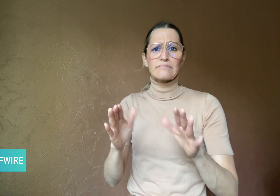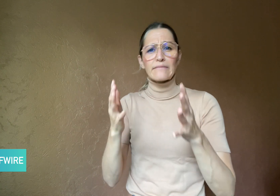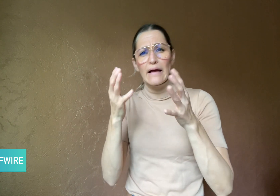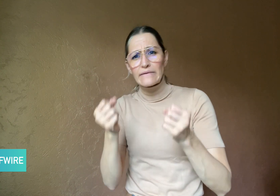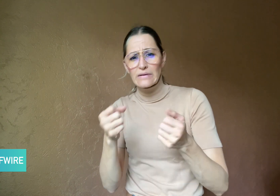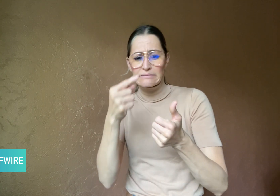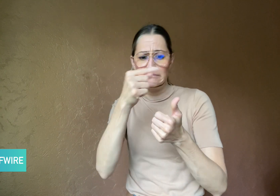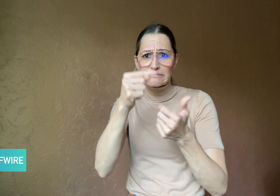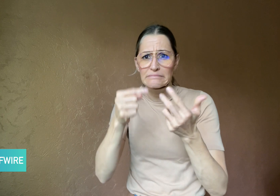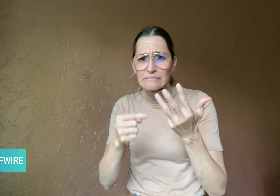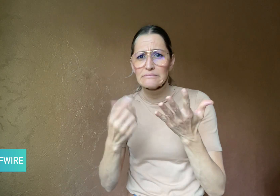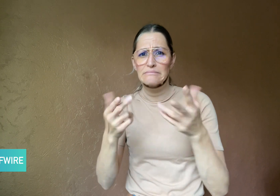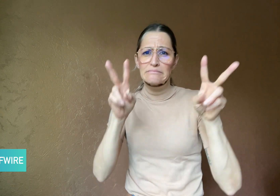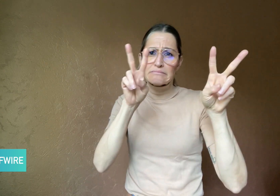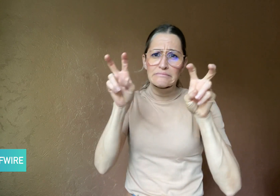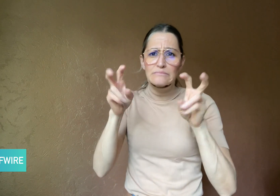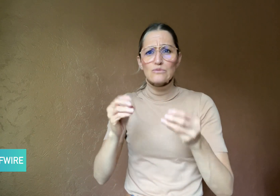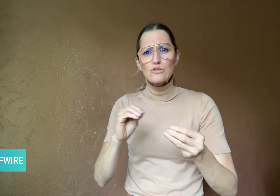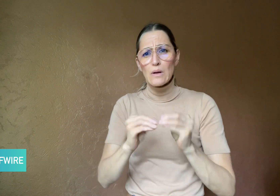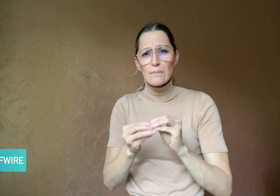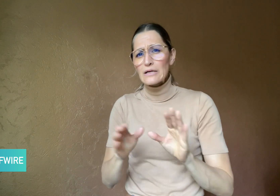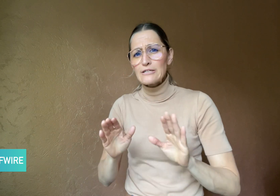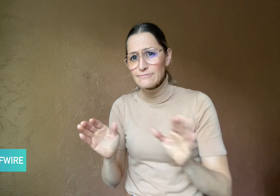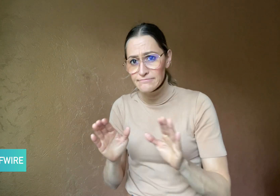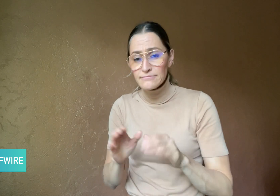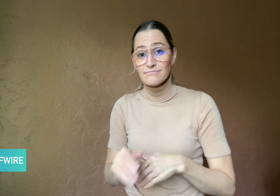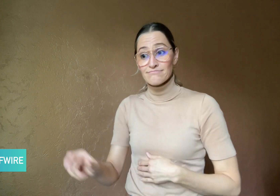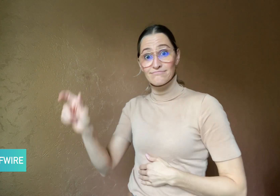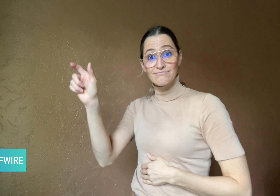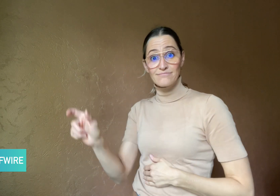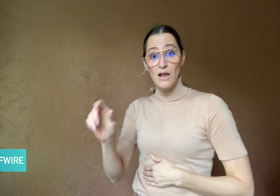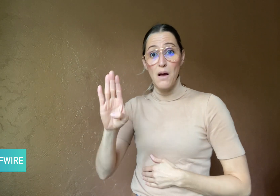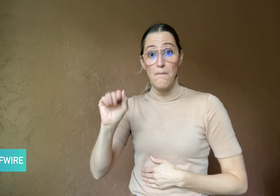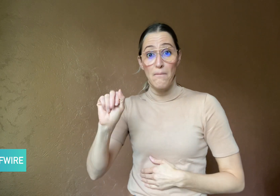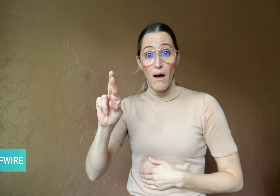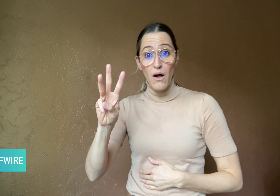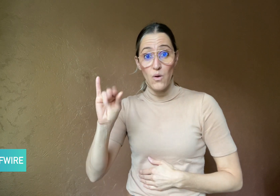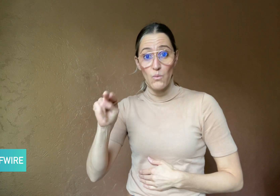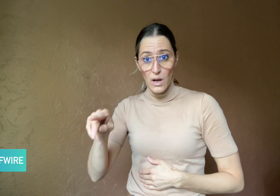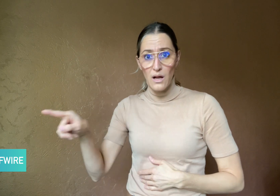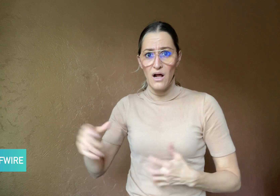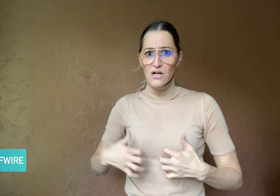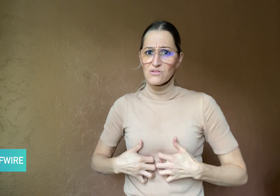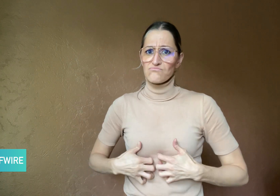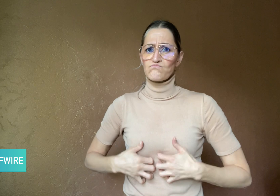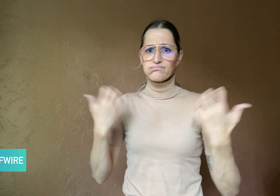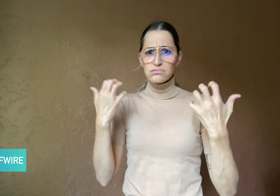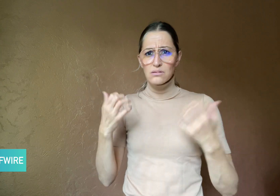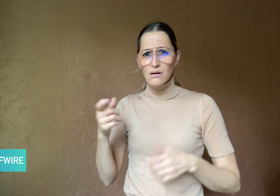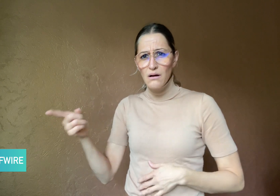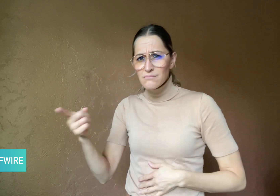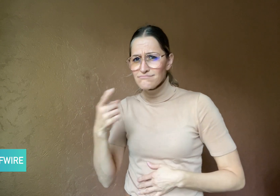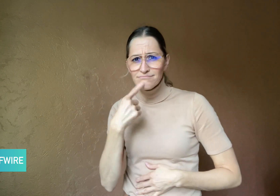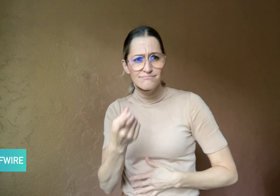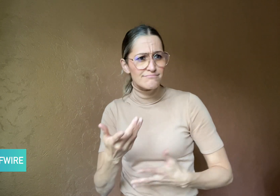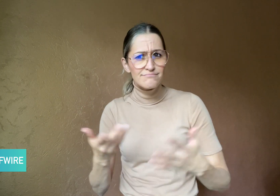Barwin was outraged as she met the qualifying mark during